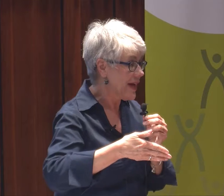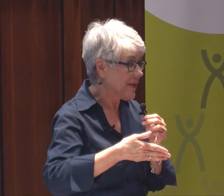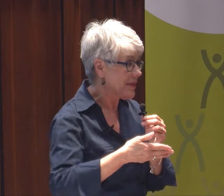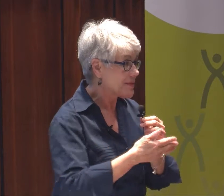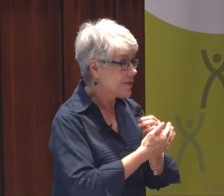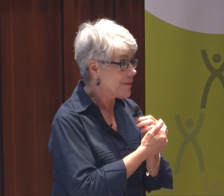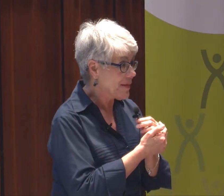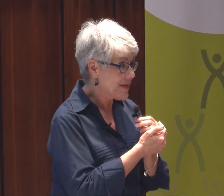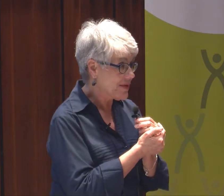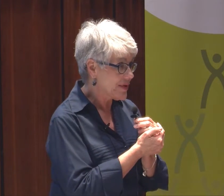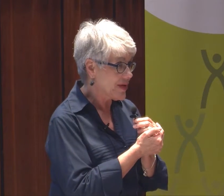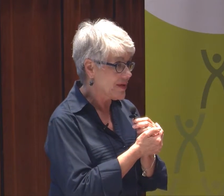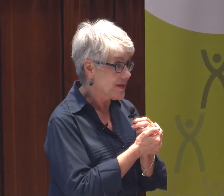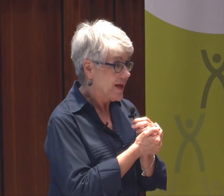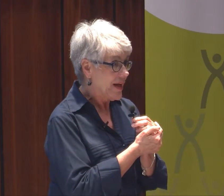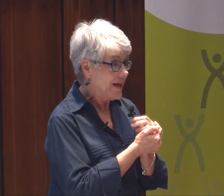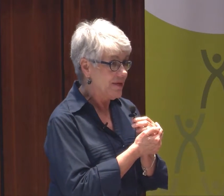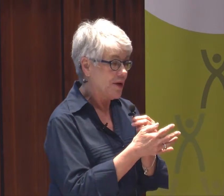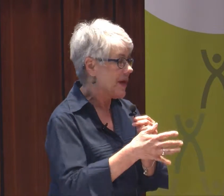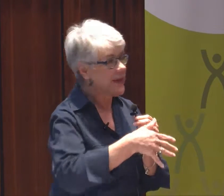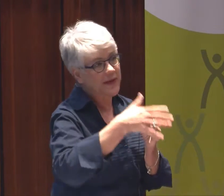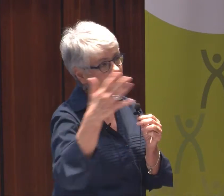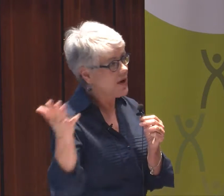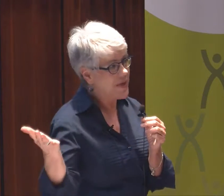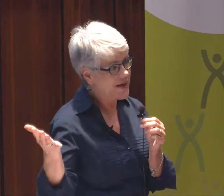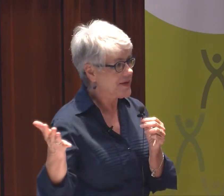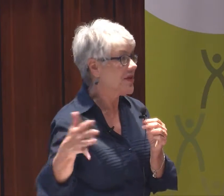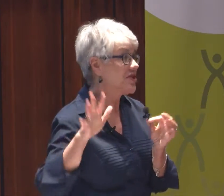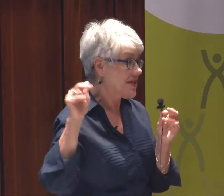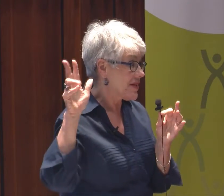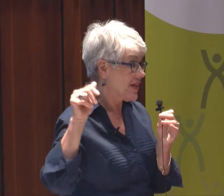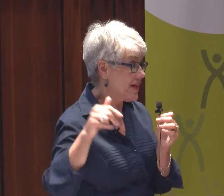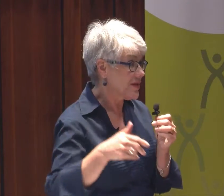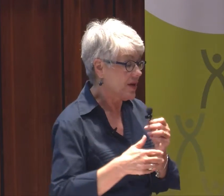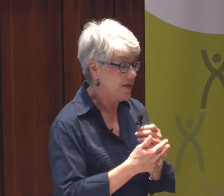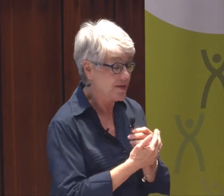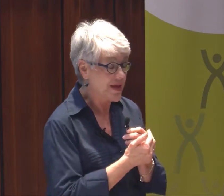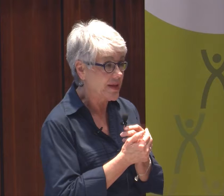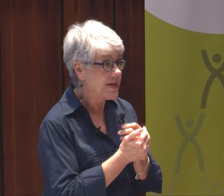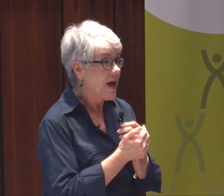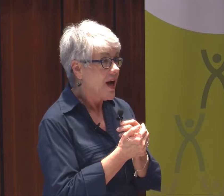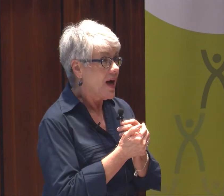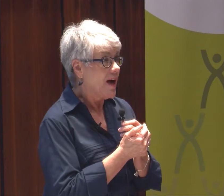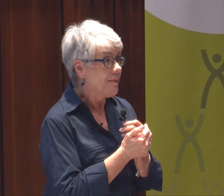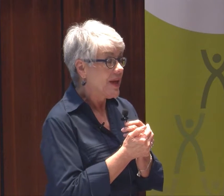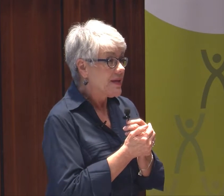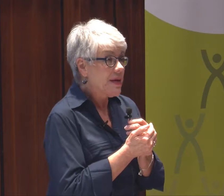baby's birth might be difficult even though by then they're all passed their adjusted age and all those things. Some